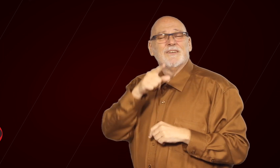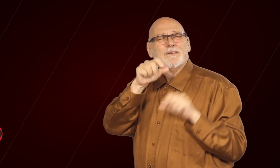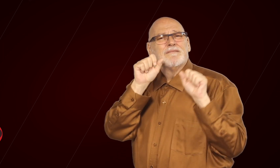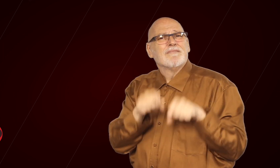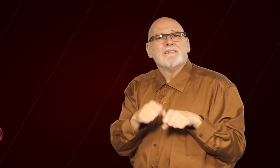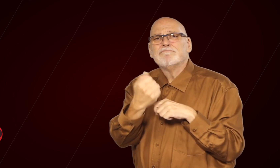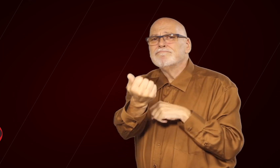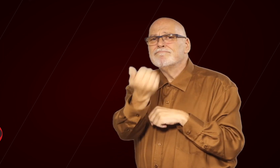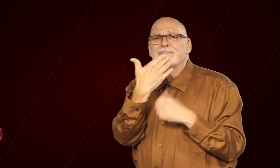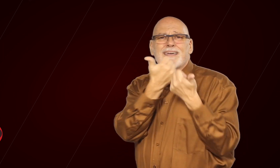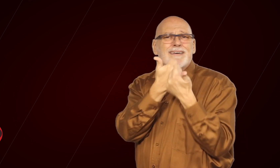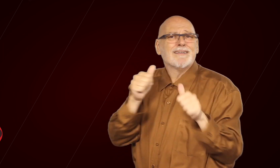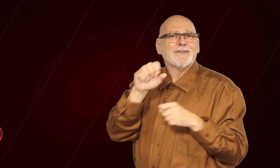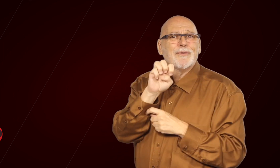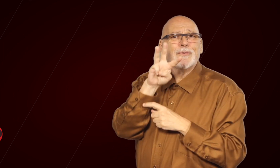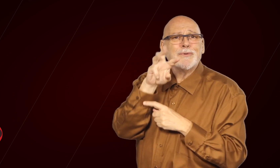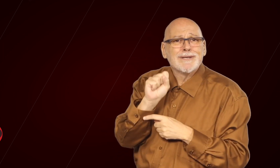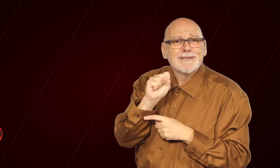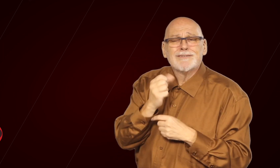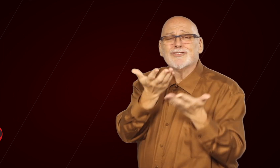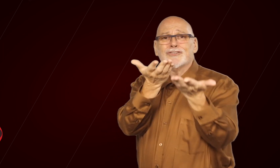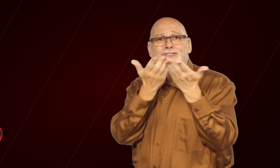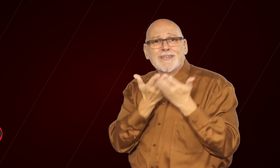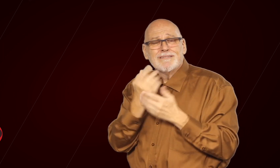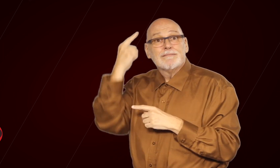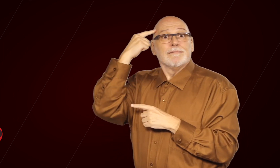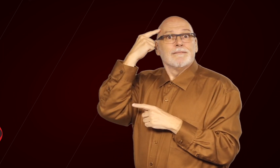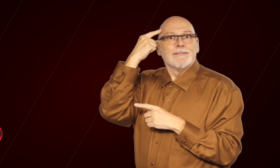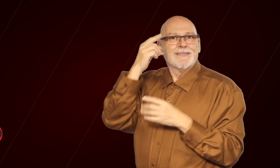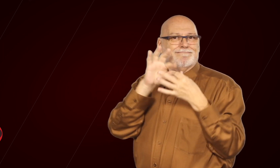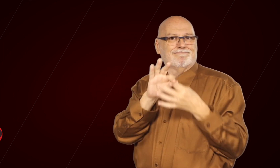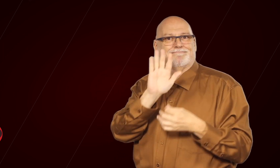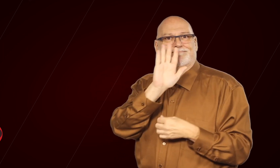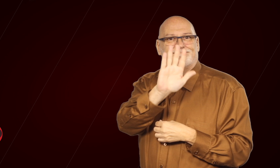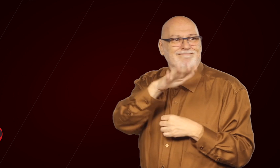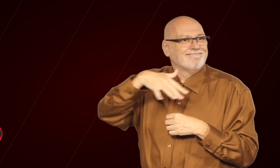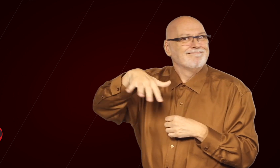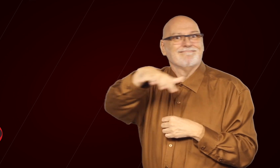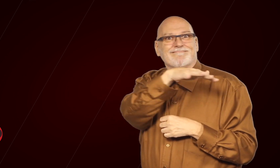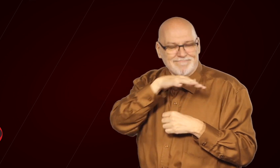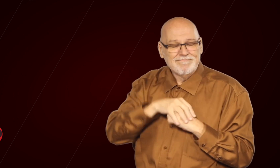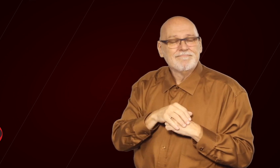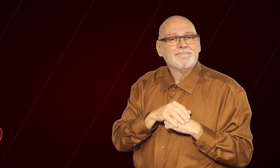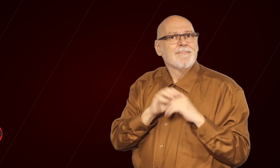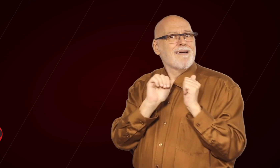You can send news suggestions through